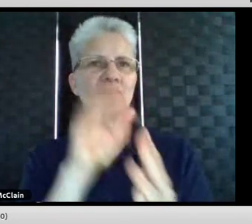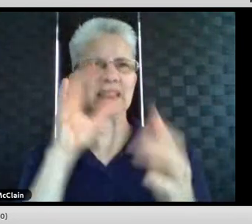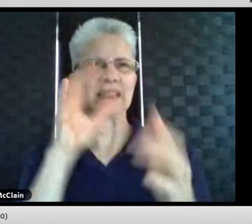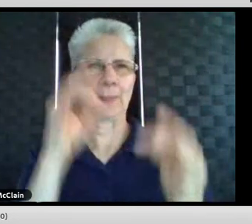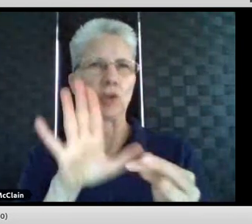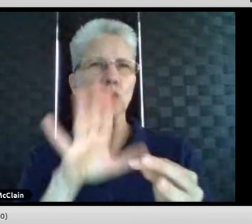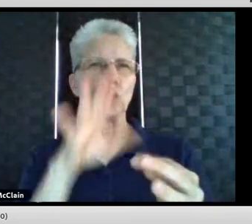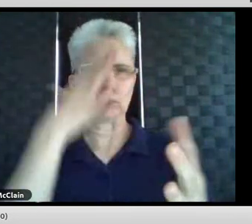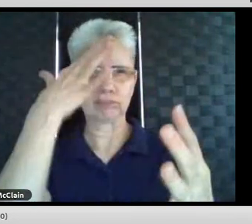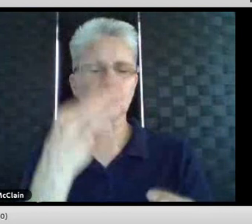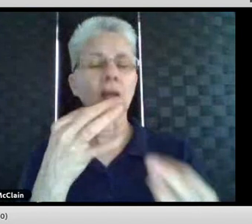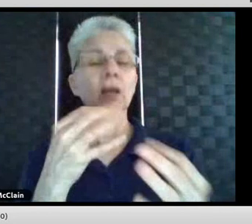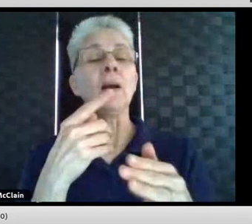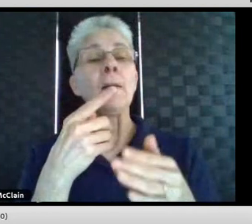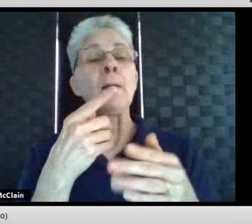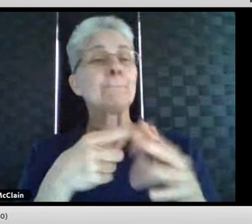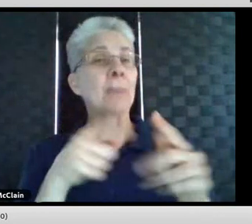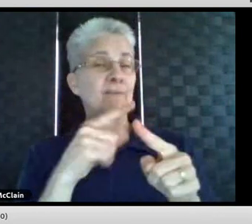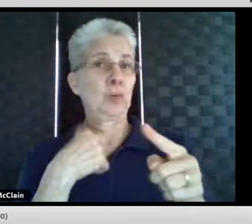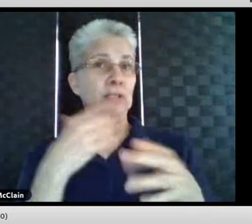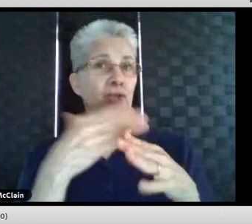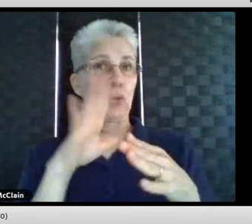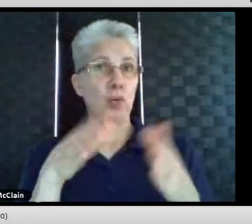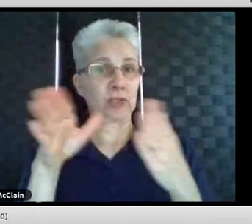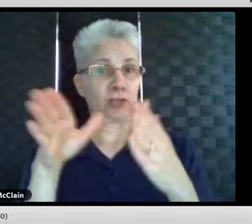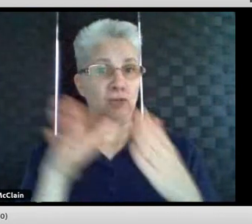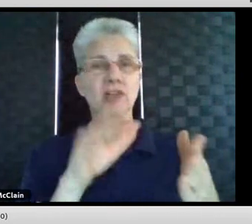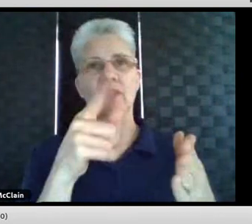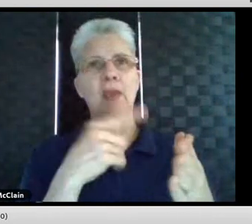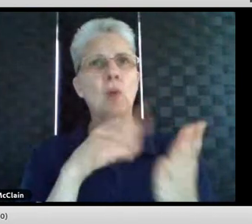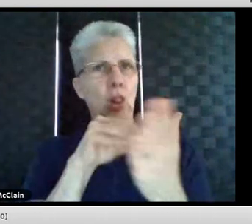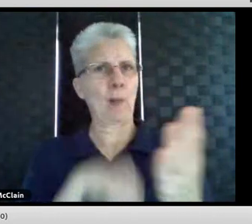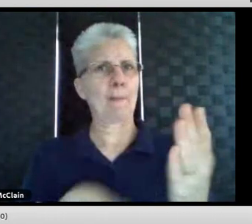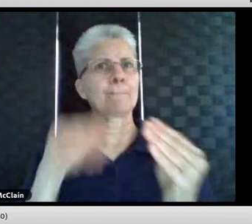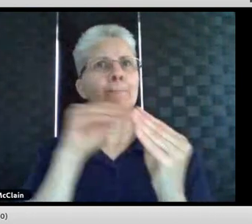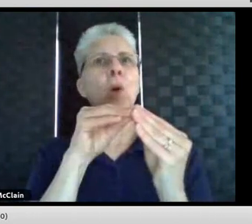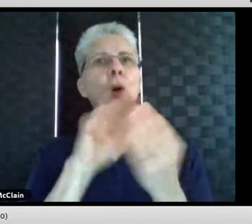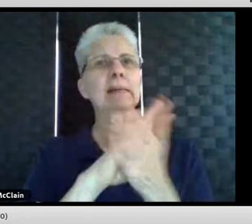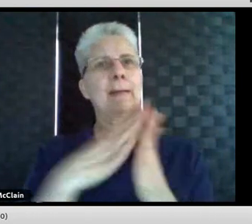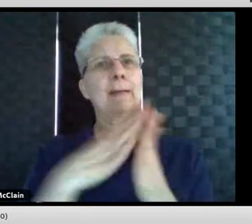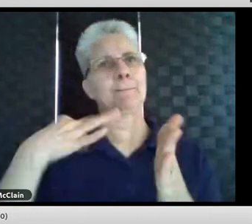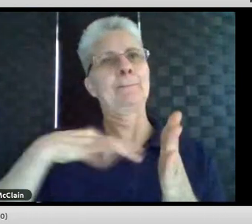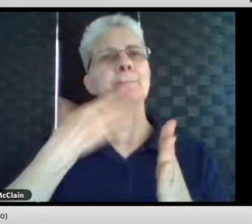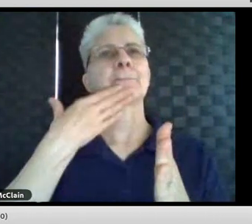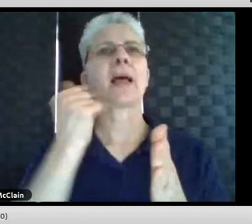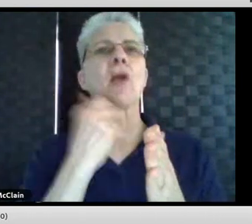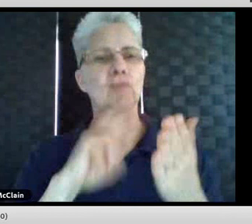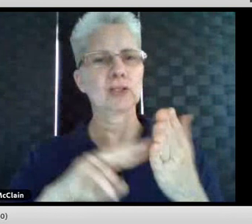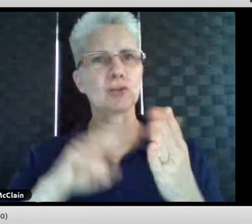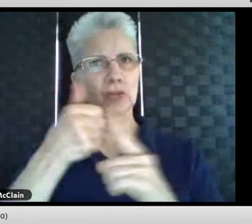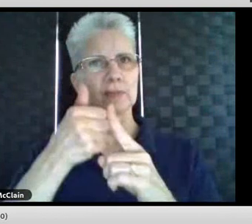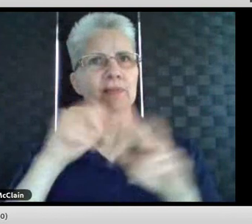But, you know, if you can share your strategy, they're only going to learn and get better at researching their topics.